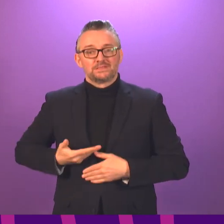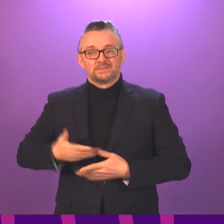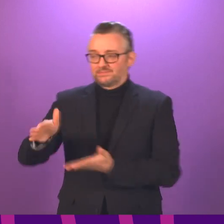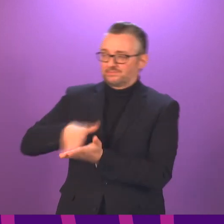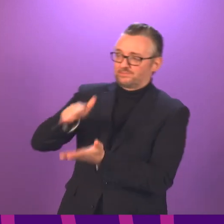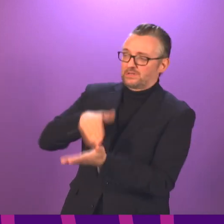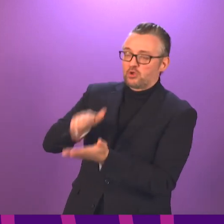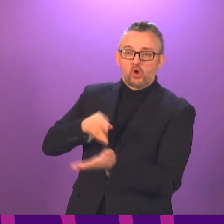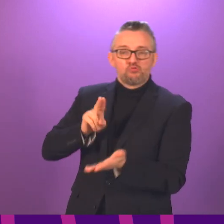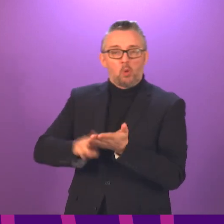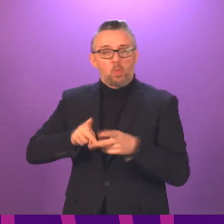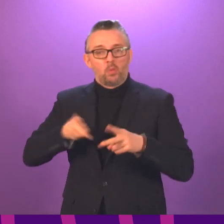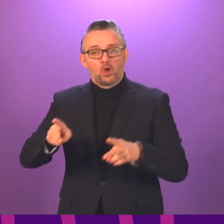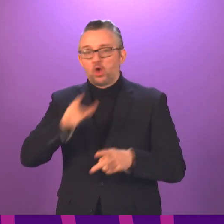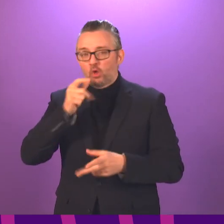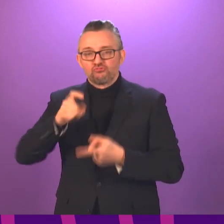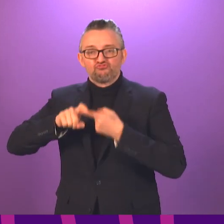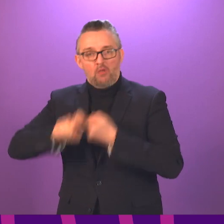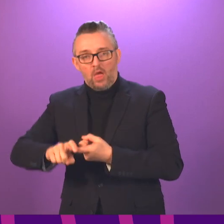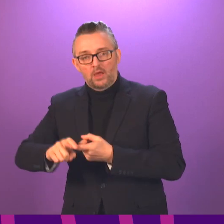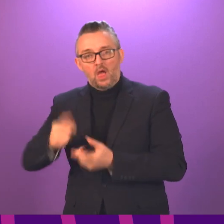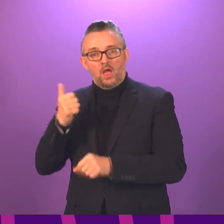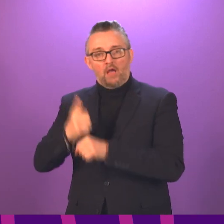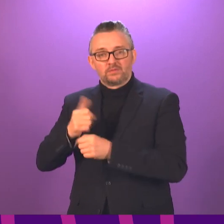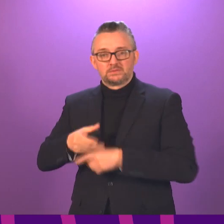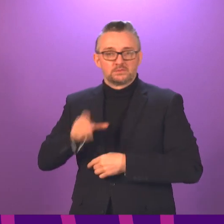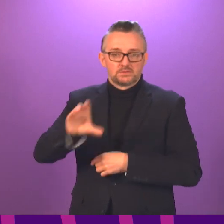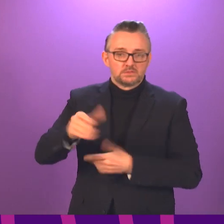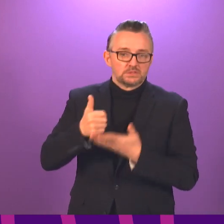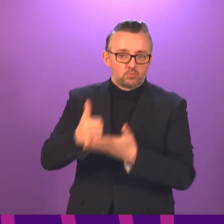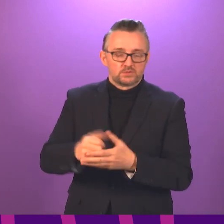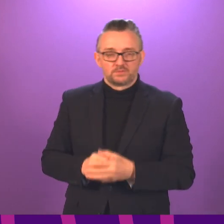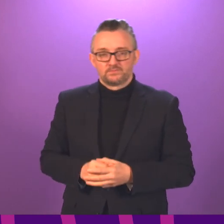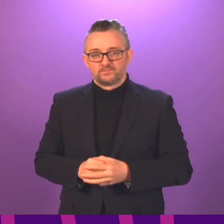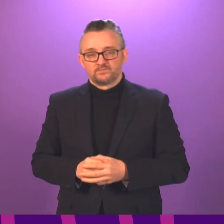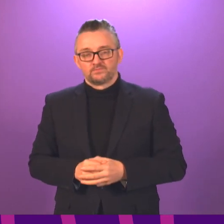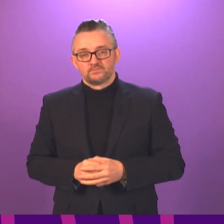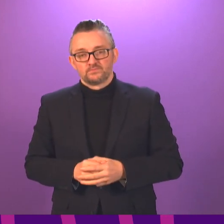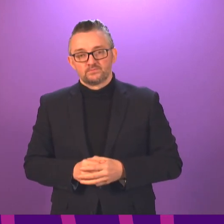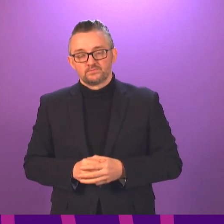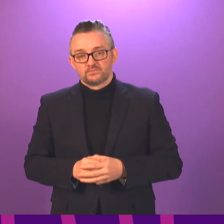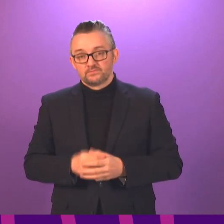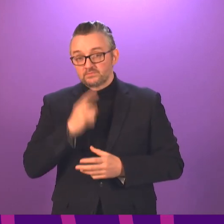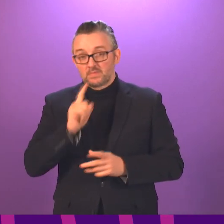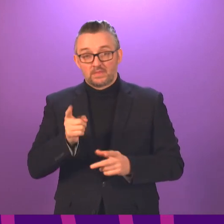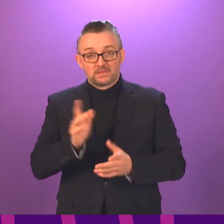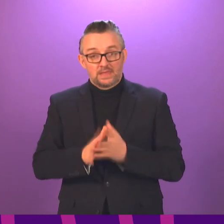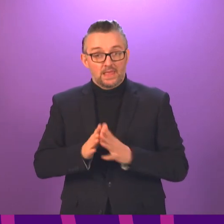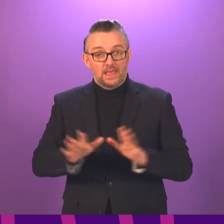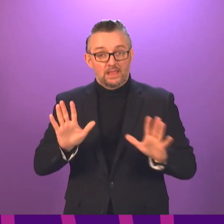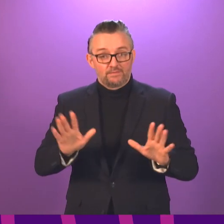than relying on the support that Government is providing. The Presiding Officer: That is the end of the statement. I apologise